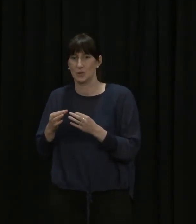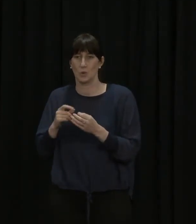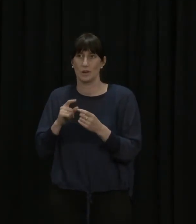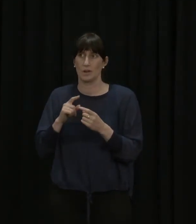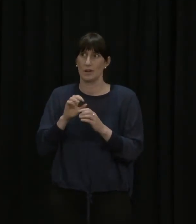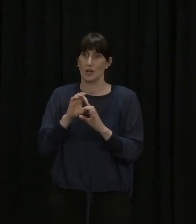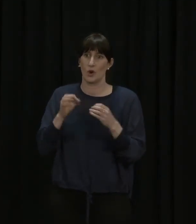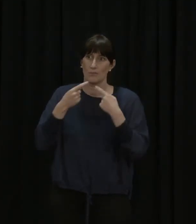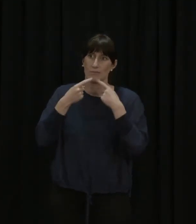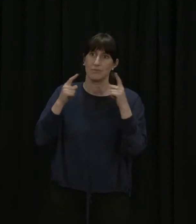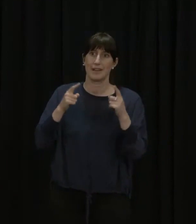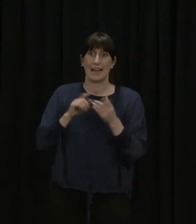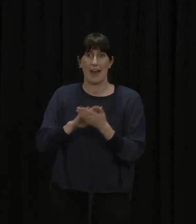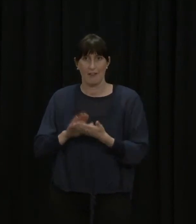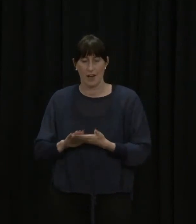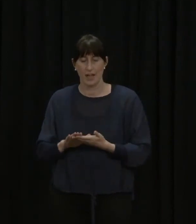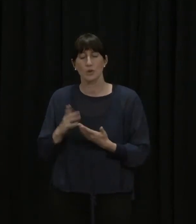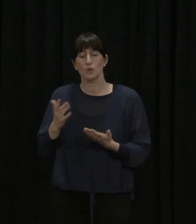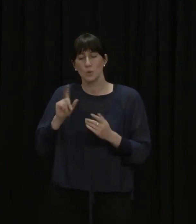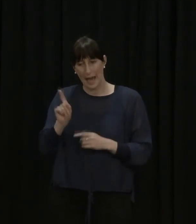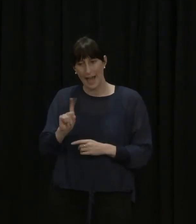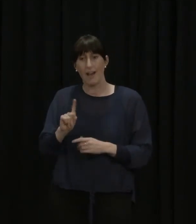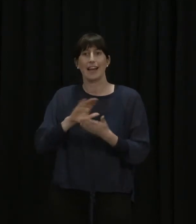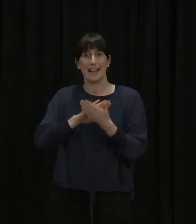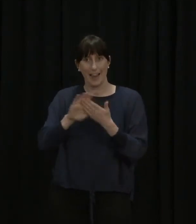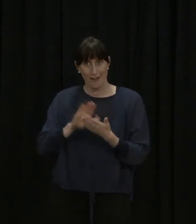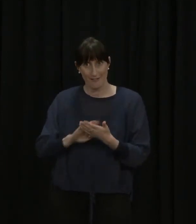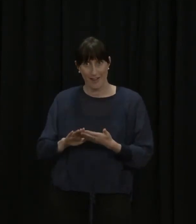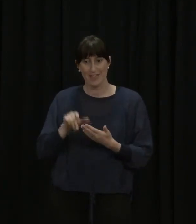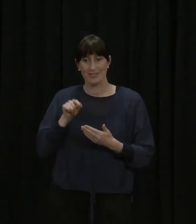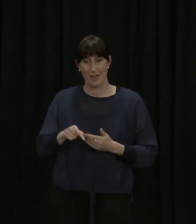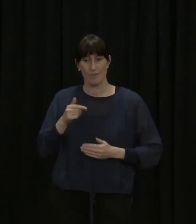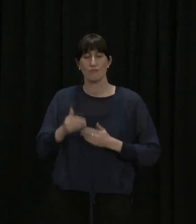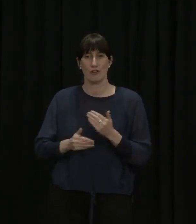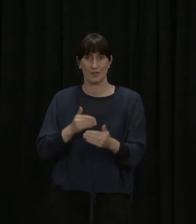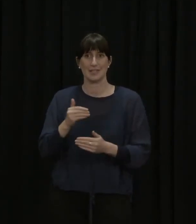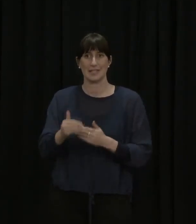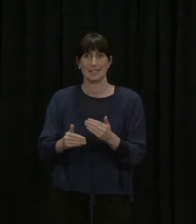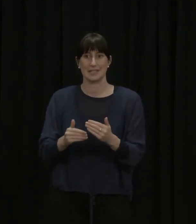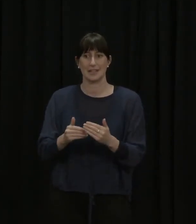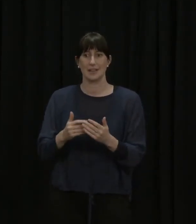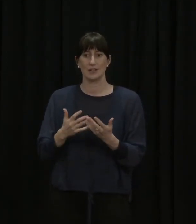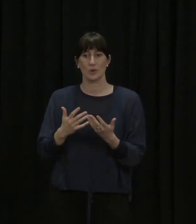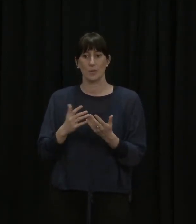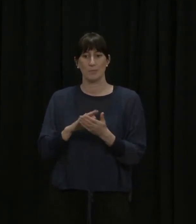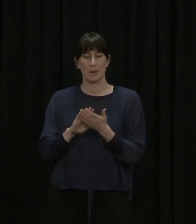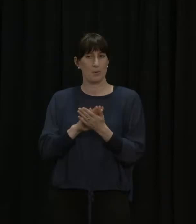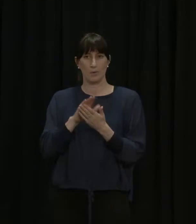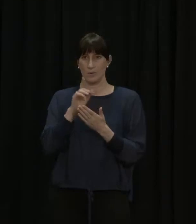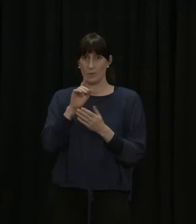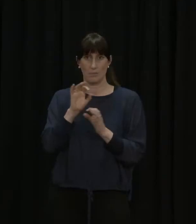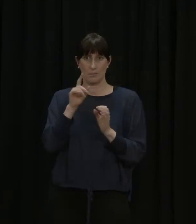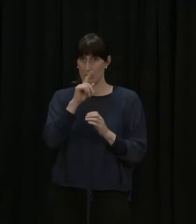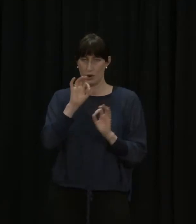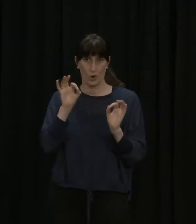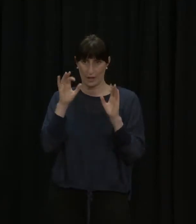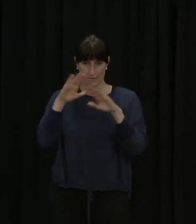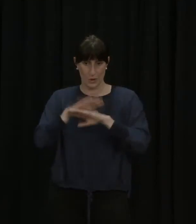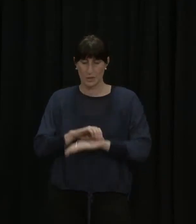through. So in this case, were able to provide and today were